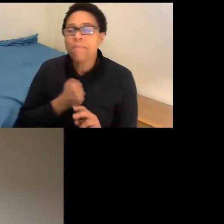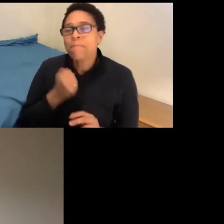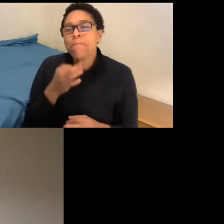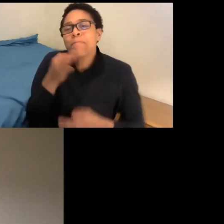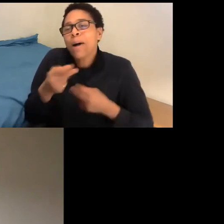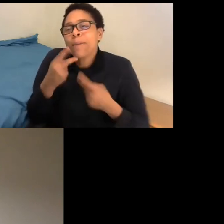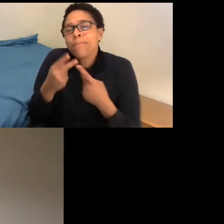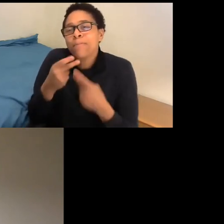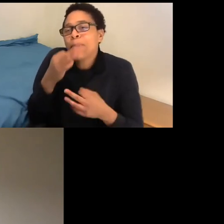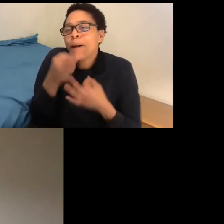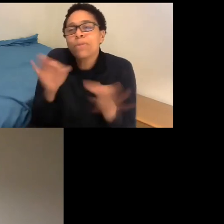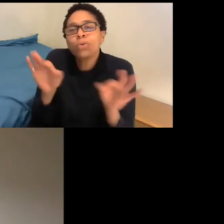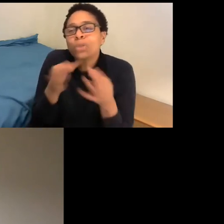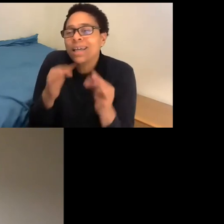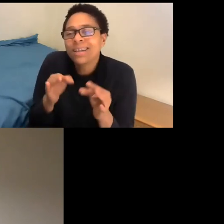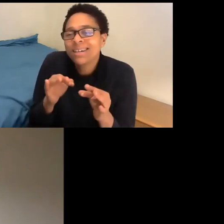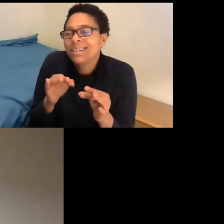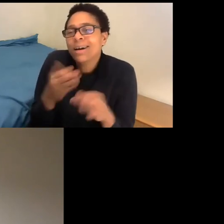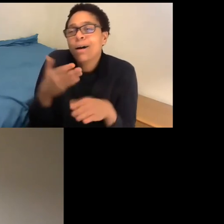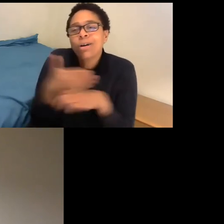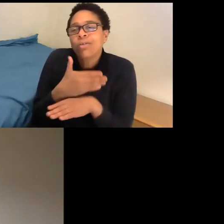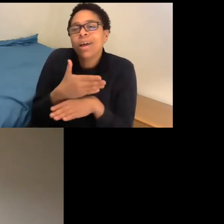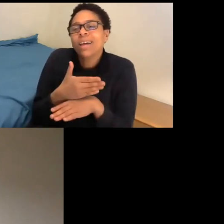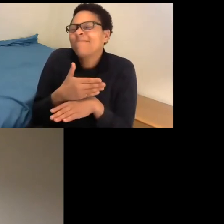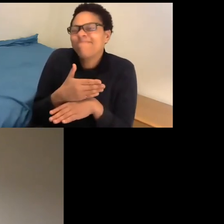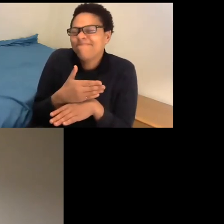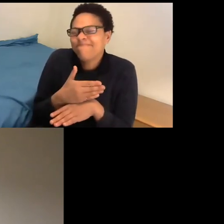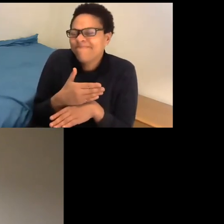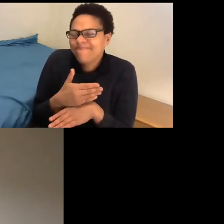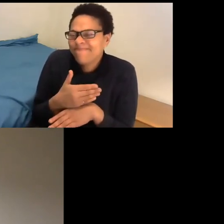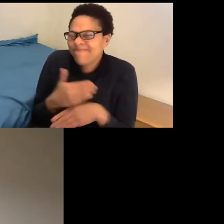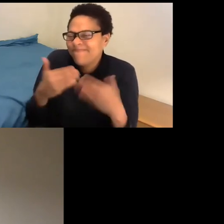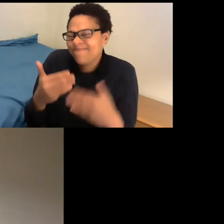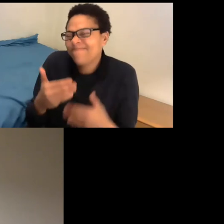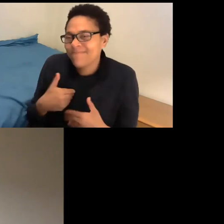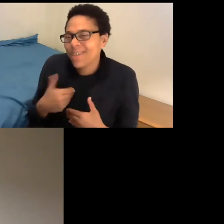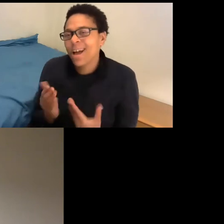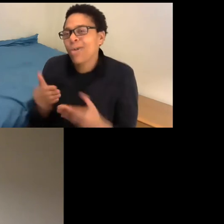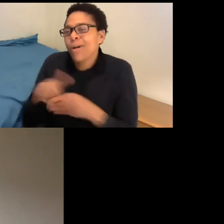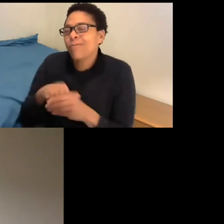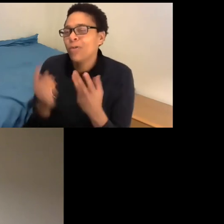involved in quite a lot of other things. But that's one snippet of my career as a musician.